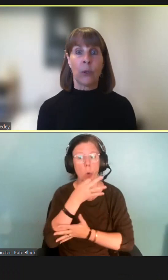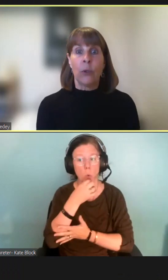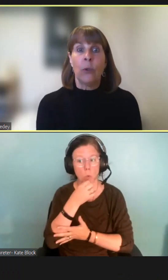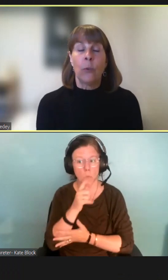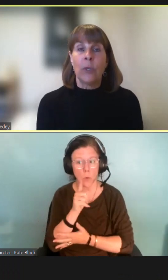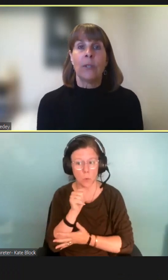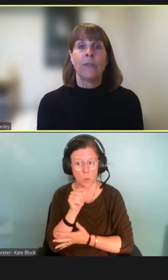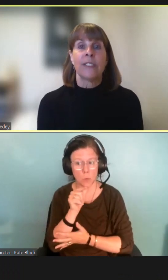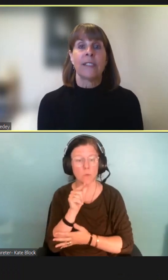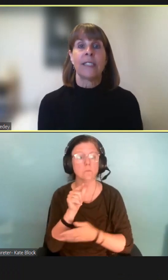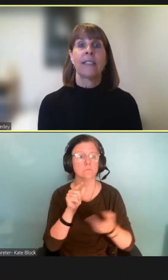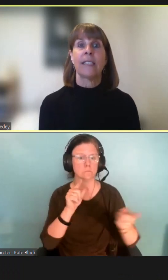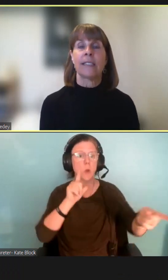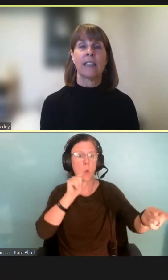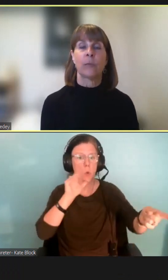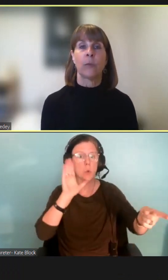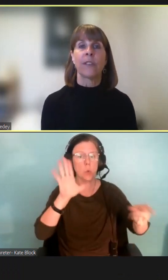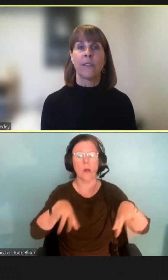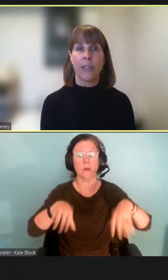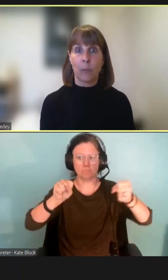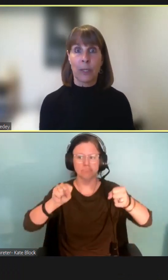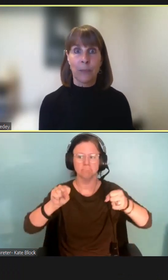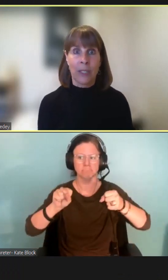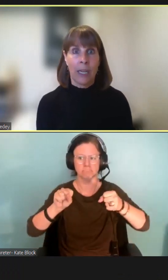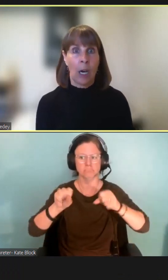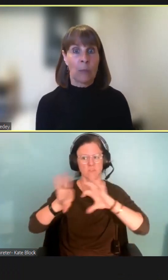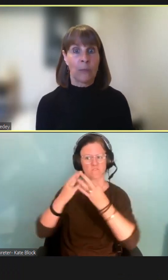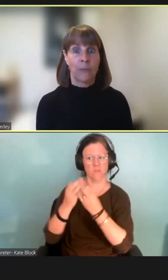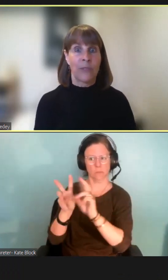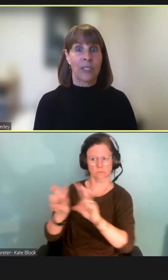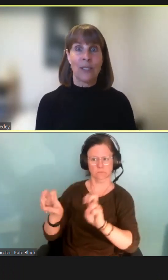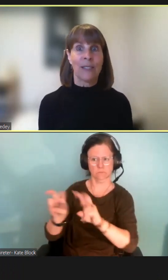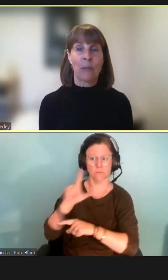who will facilitate the assessment with the family um to collect language